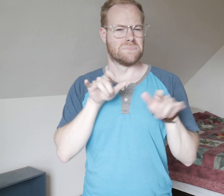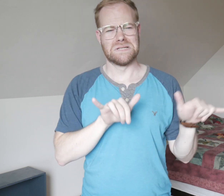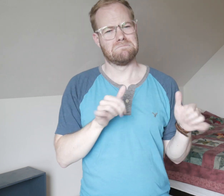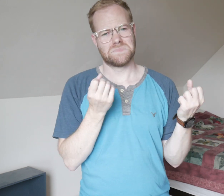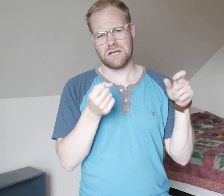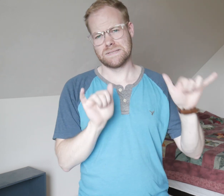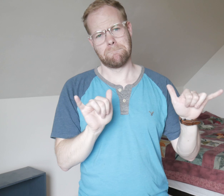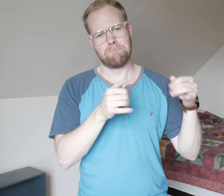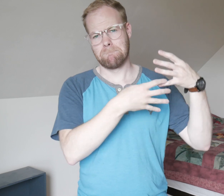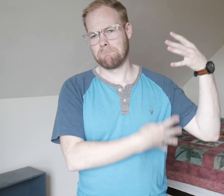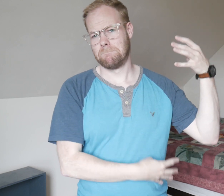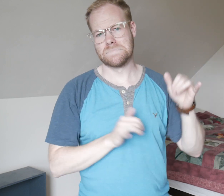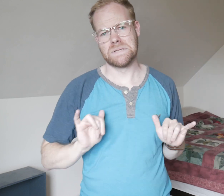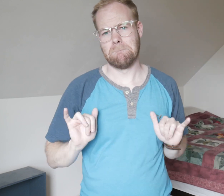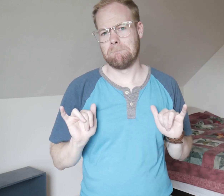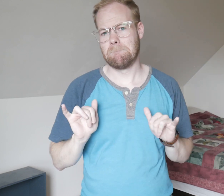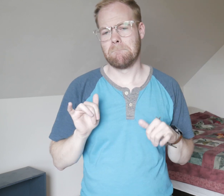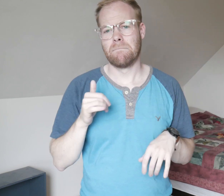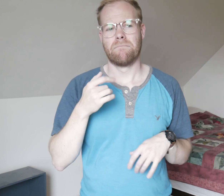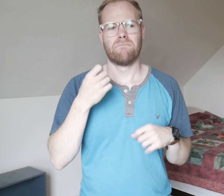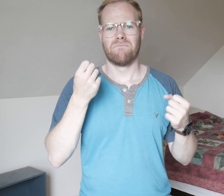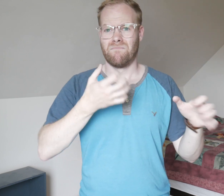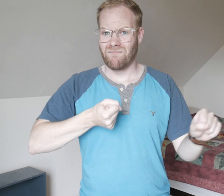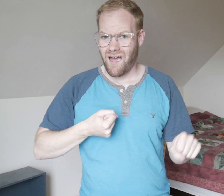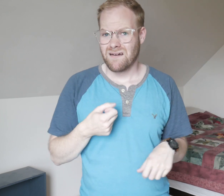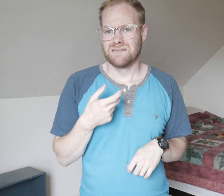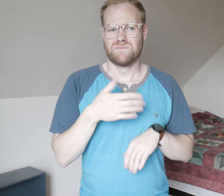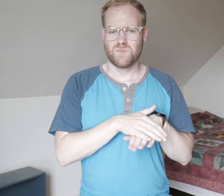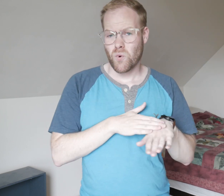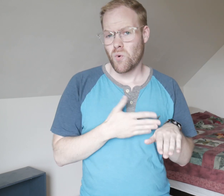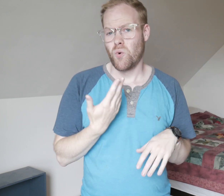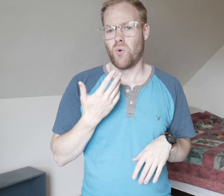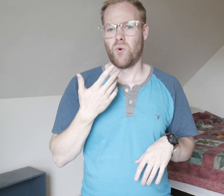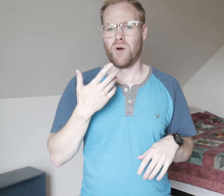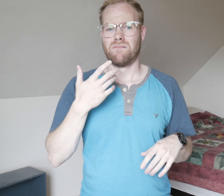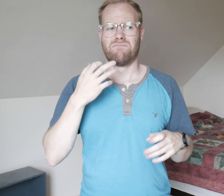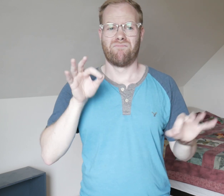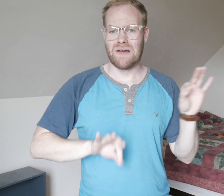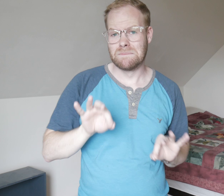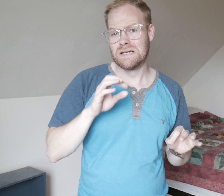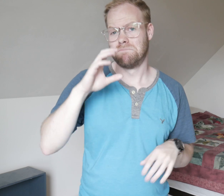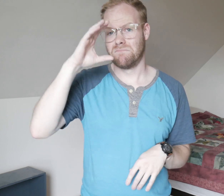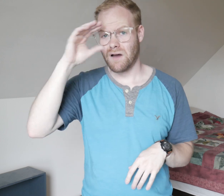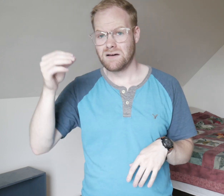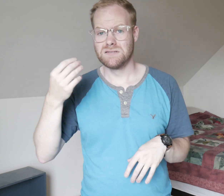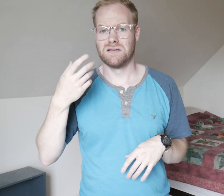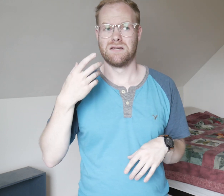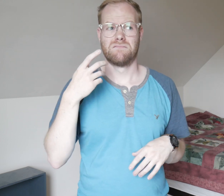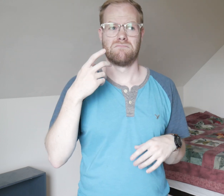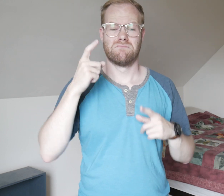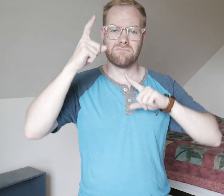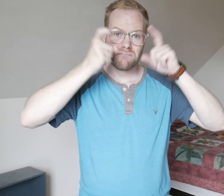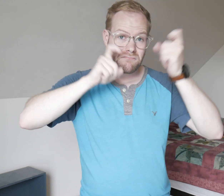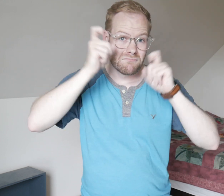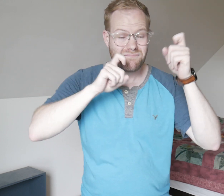It’s the same in sign, the same. Signing fast, slow, feminine, masculine, with facial expressions.